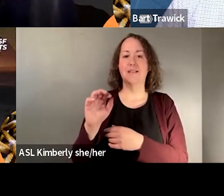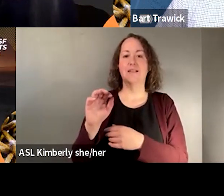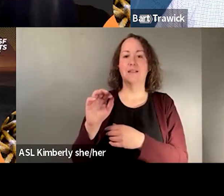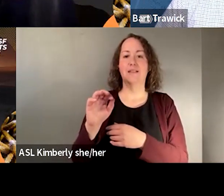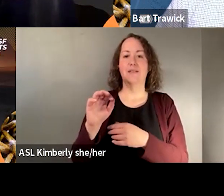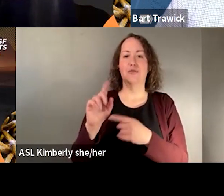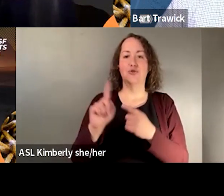Jeremy Leffler: Okay.